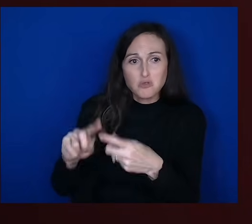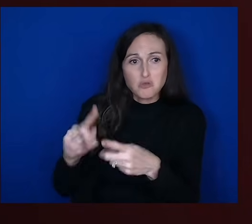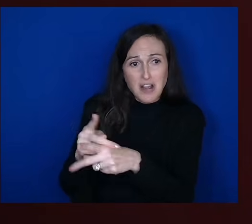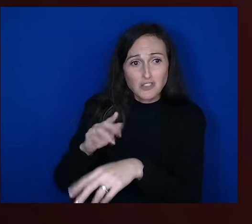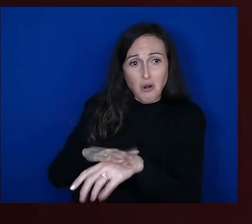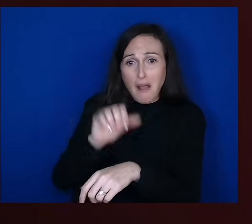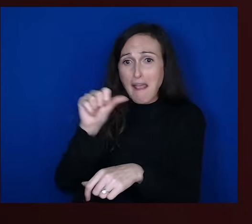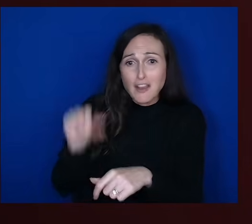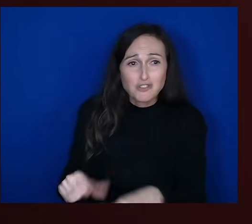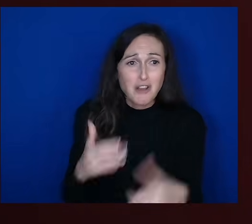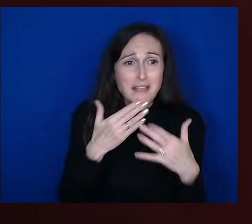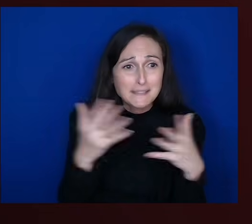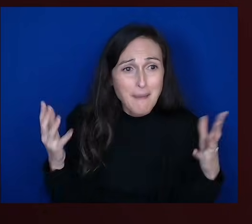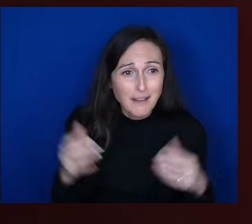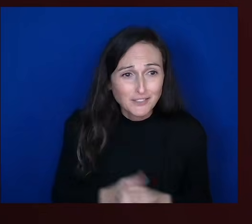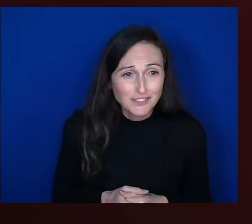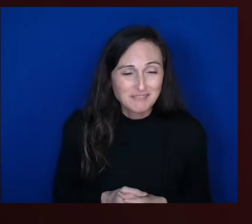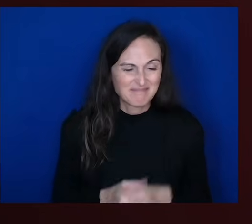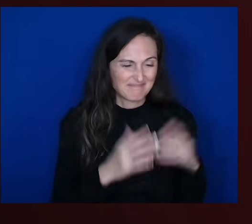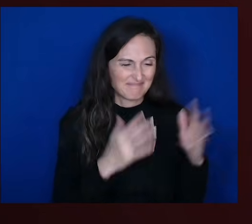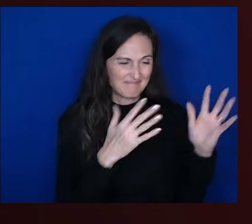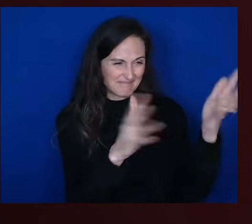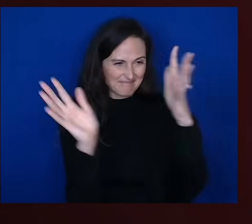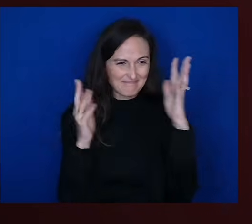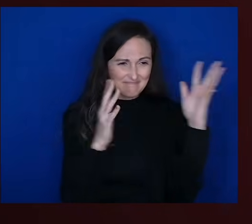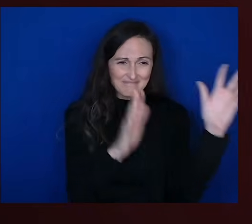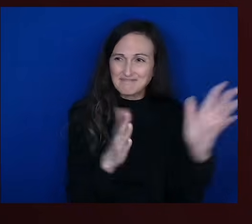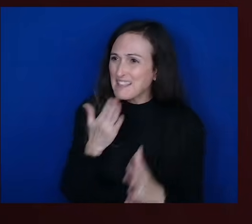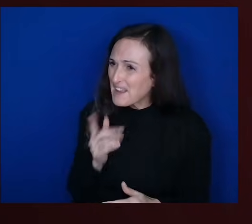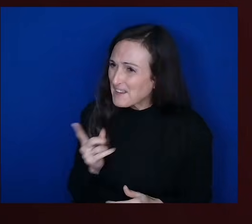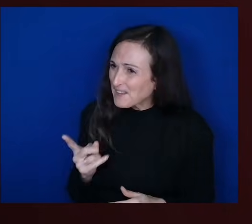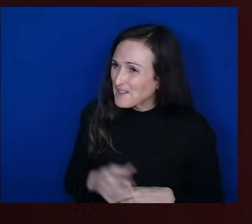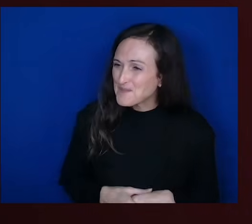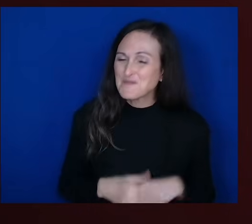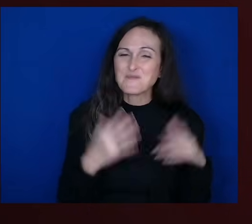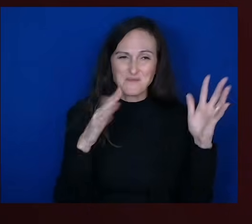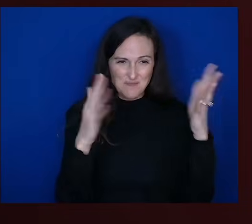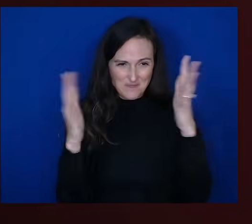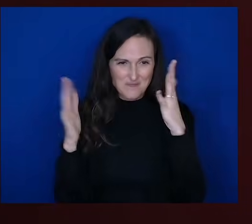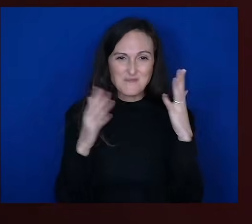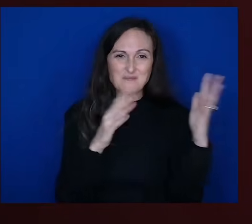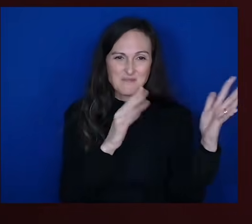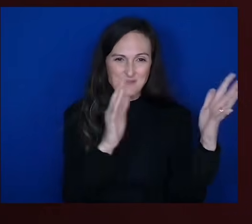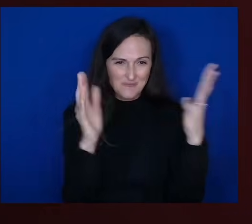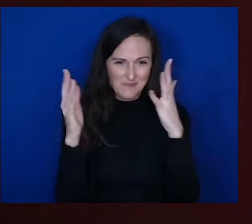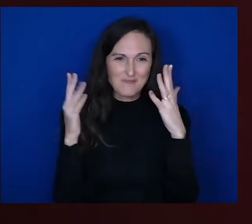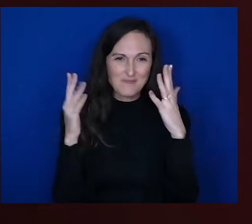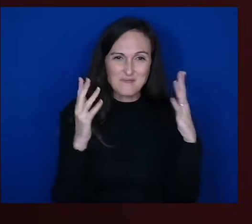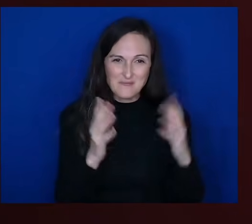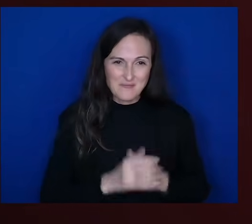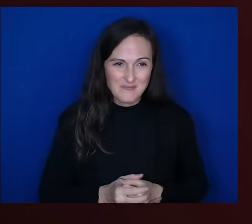Thank you. In two, four, one, one.